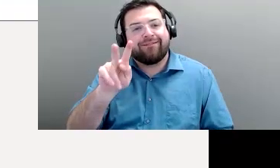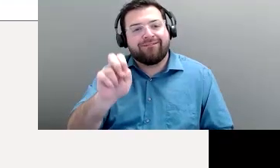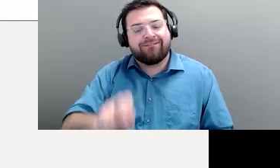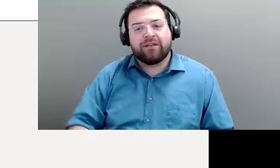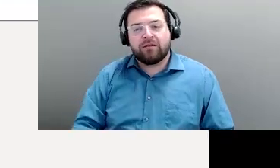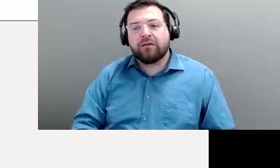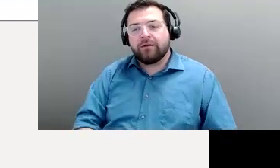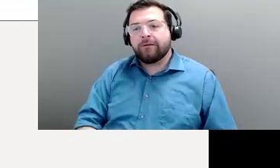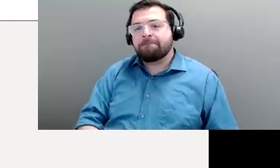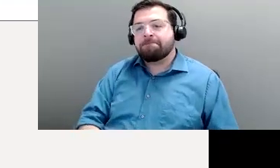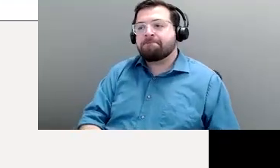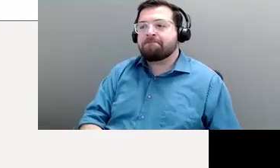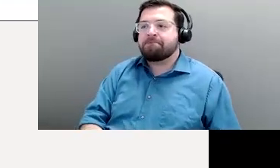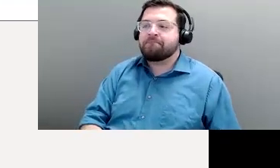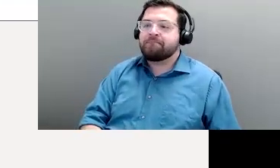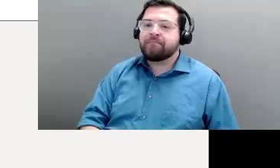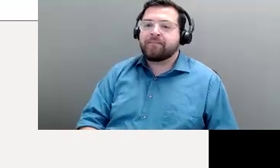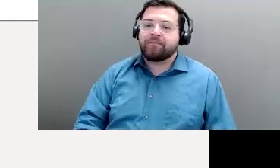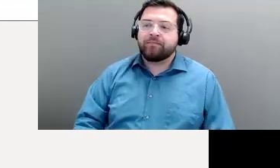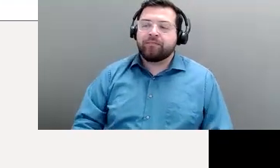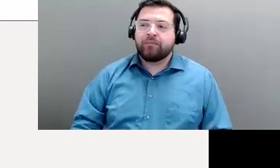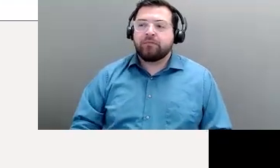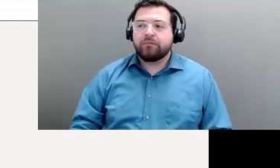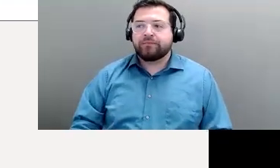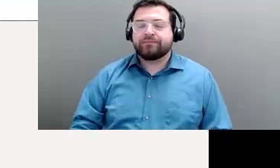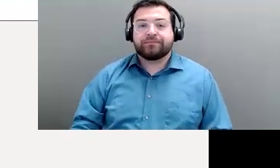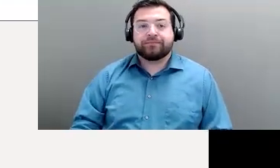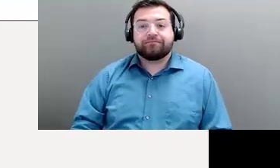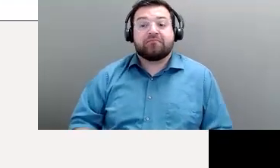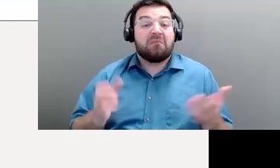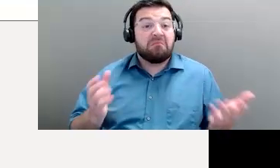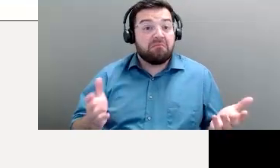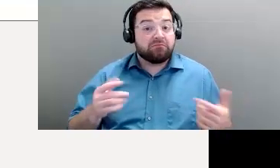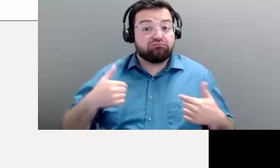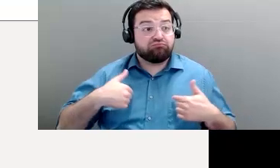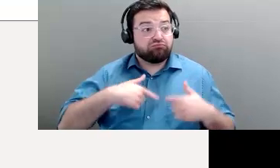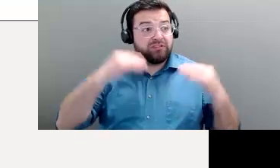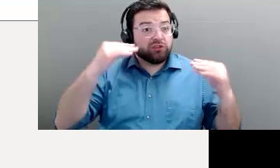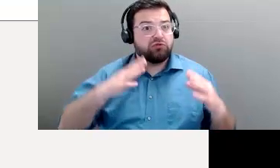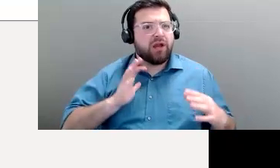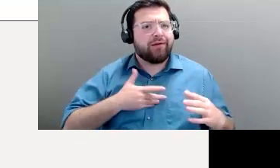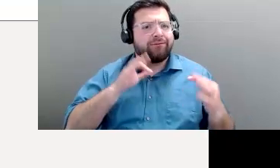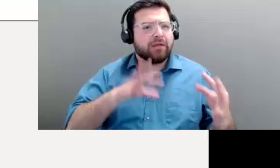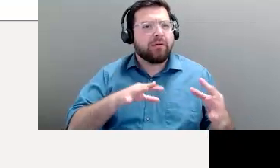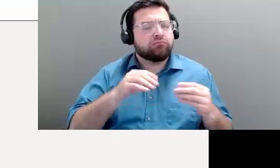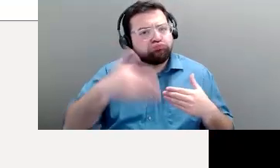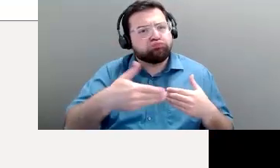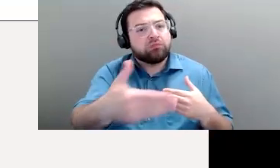And in regards to ideas and how to make our feedback granular, we want to provide feedback early enough for students.